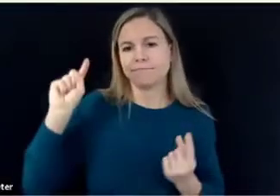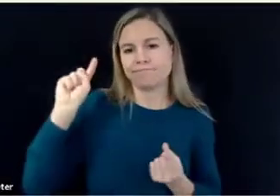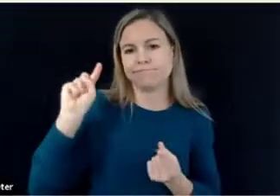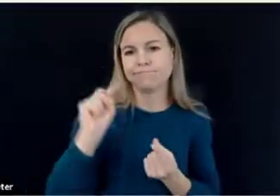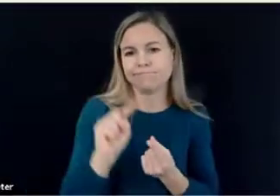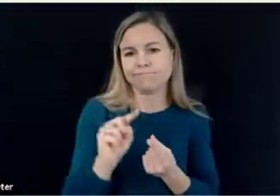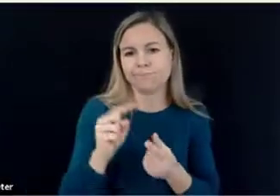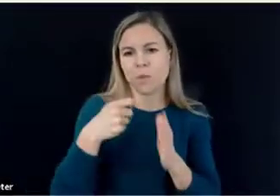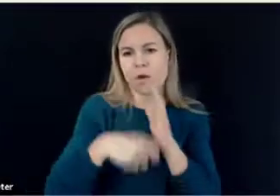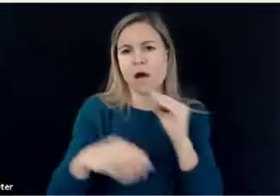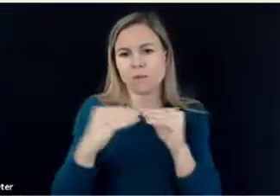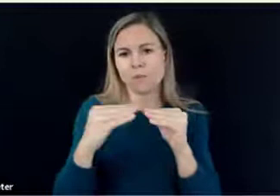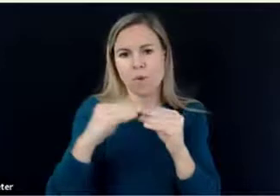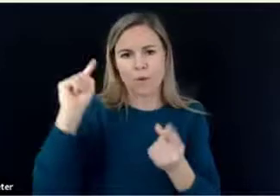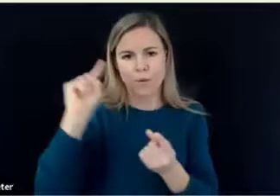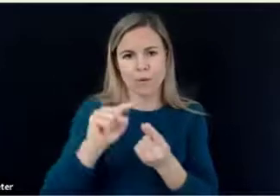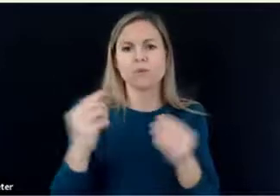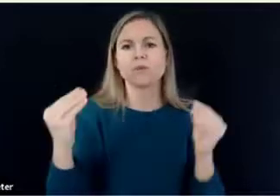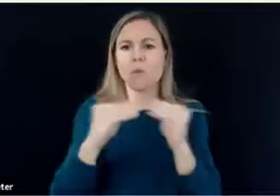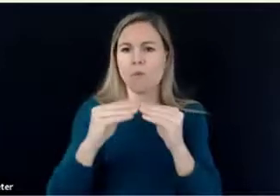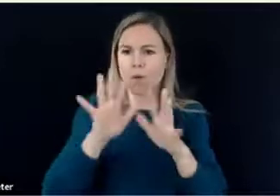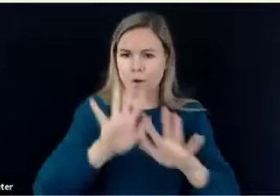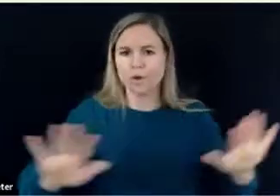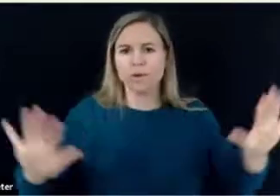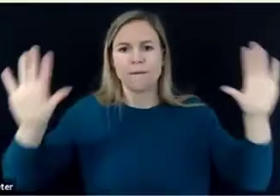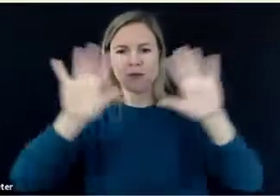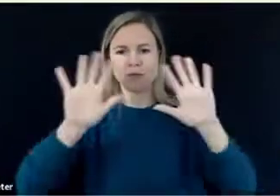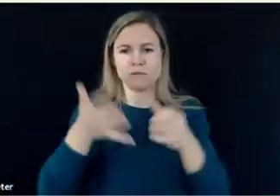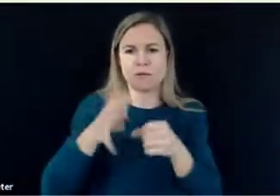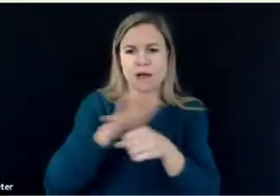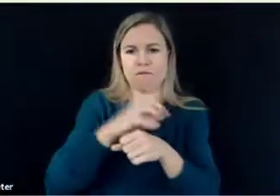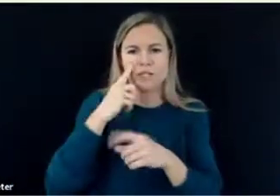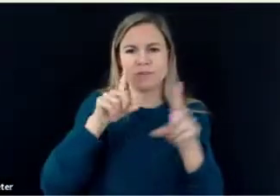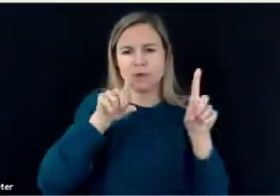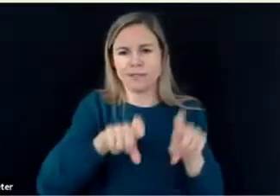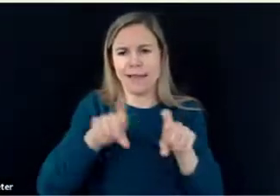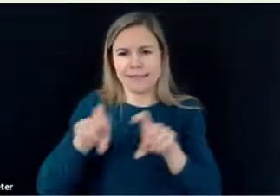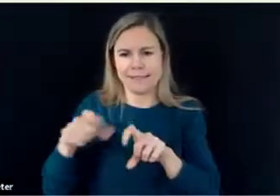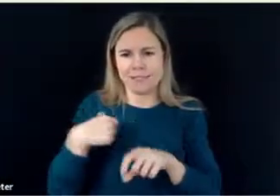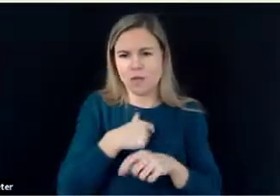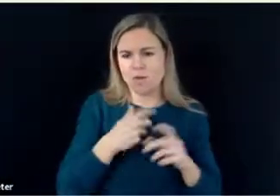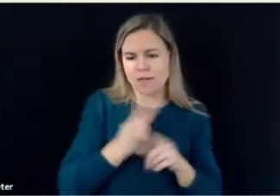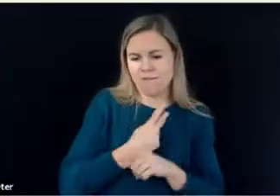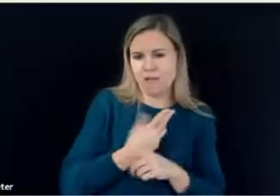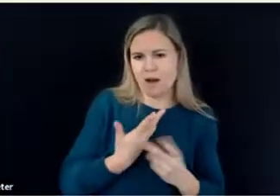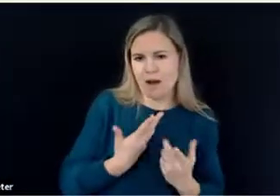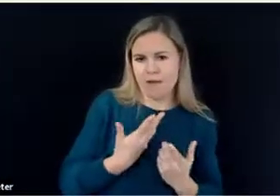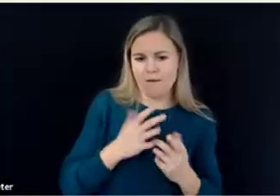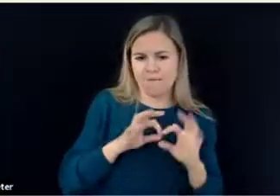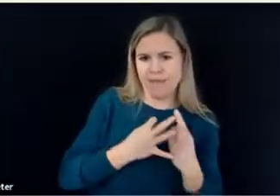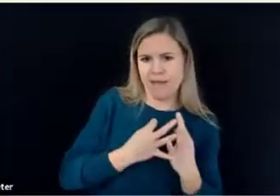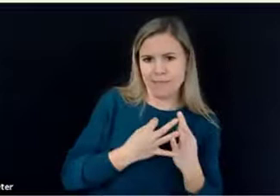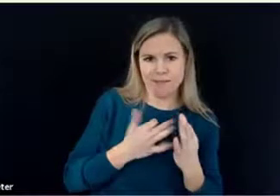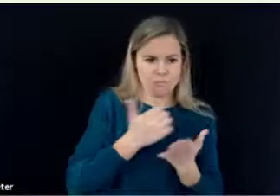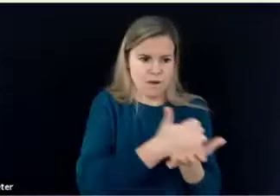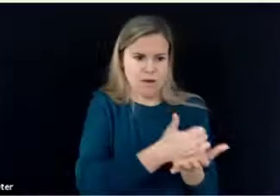can be done so that families aren't waiting, and for a result,